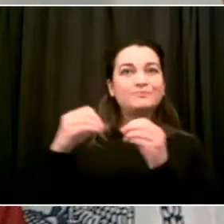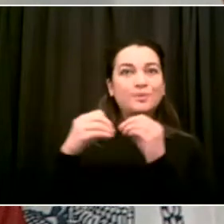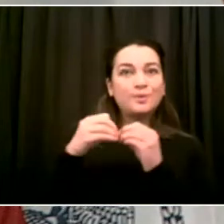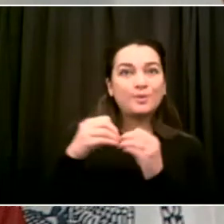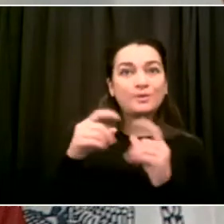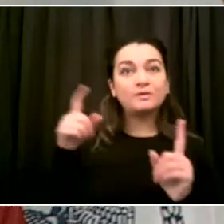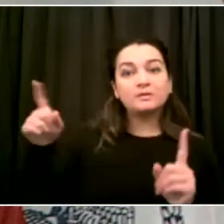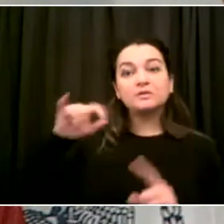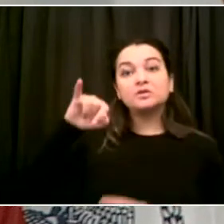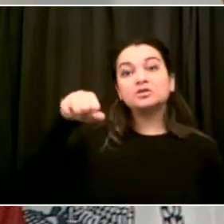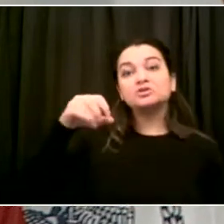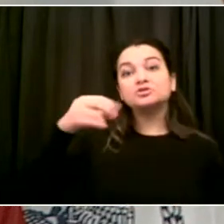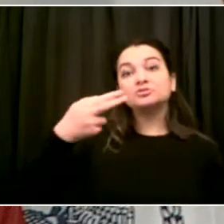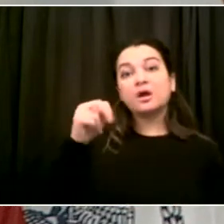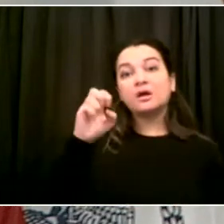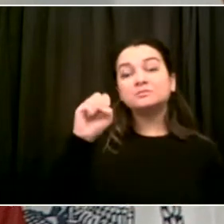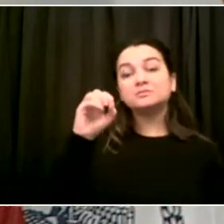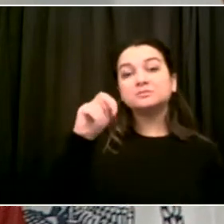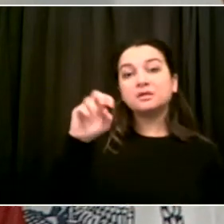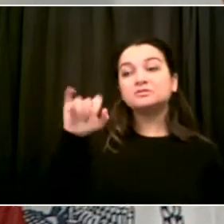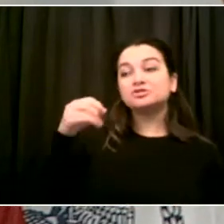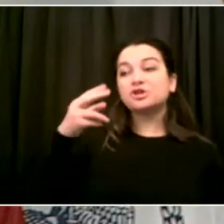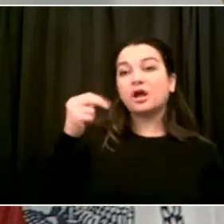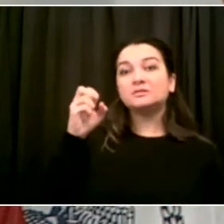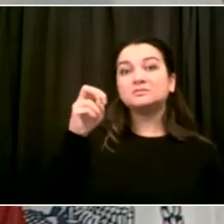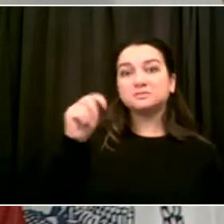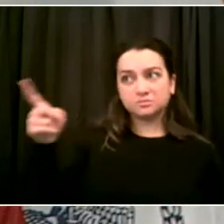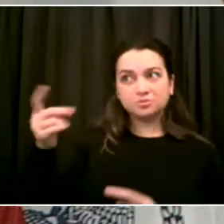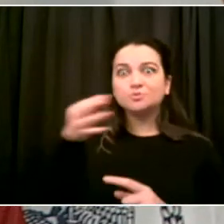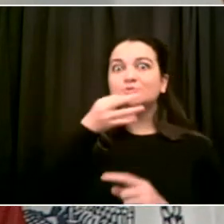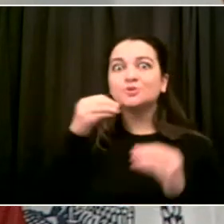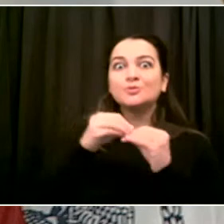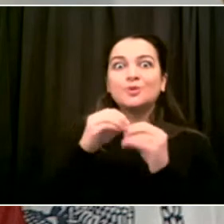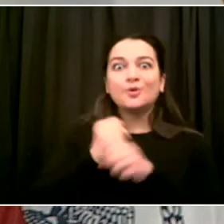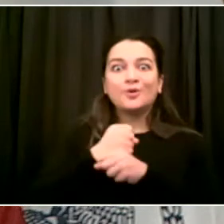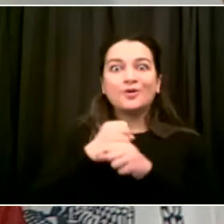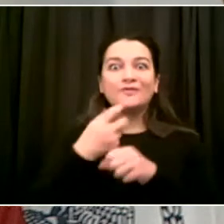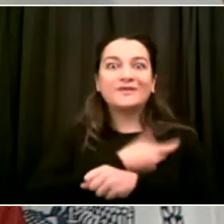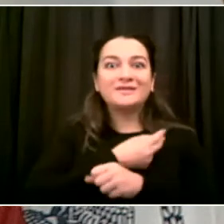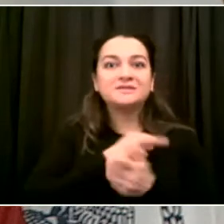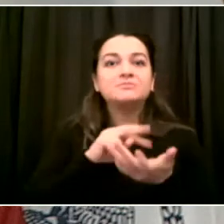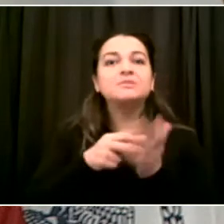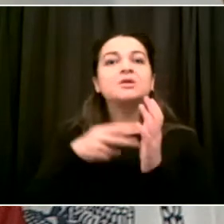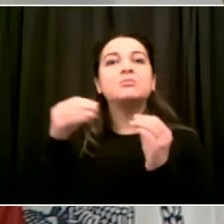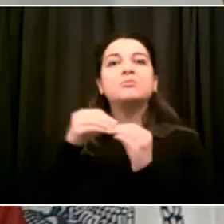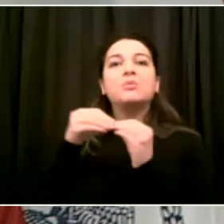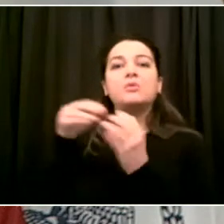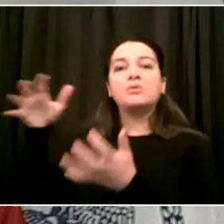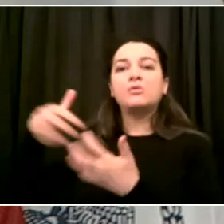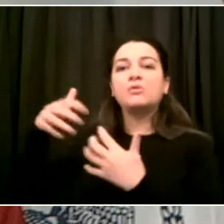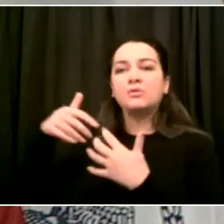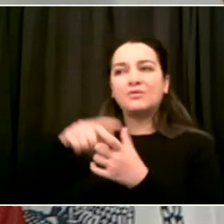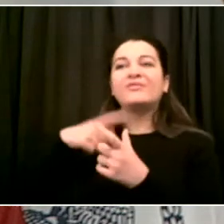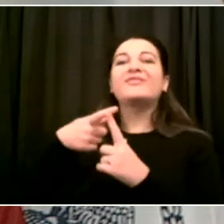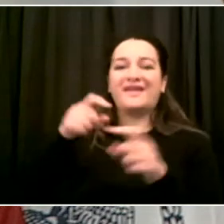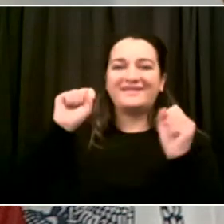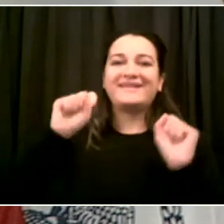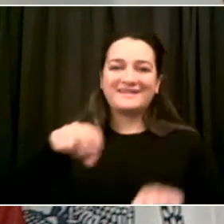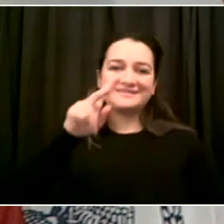PRODUCTION IS COMING INCLUDING SOON JOHNSON & JOHNSON SO IT JUST MAKES SENSE TO USE EVERYTHING WW E HAVE NOW WITH